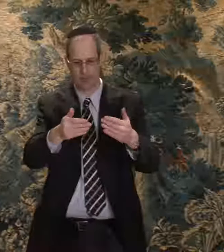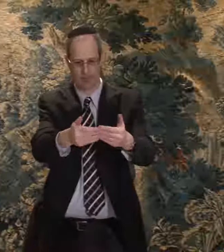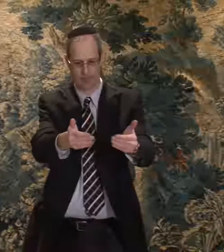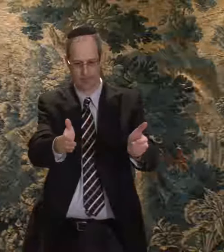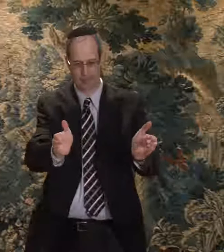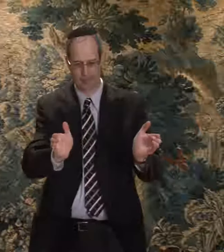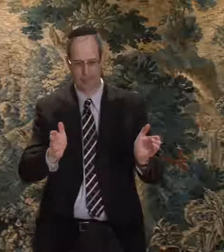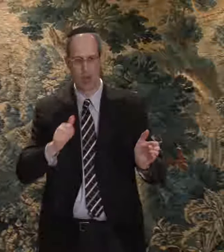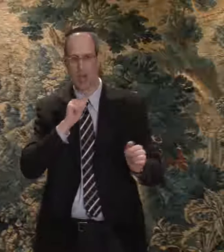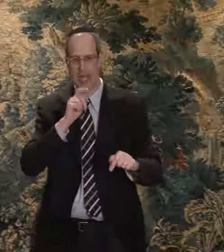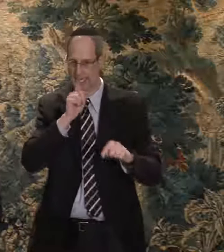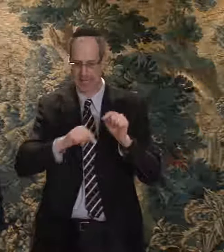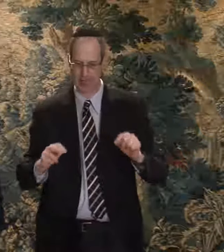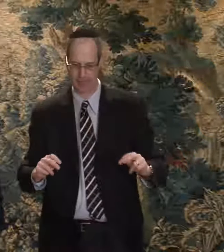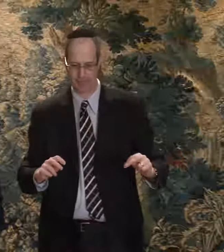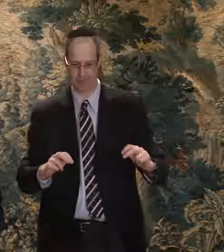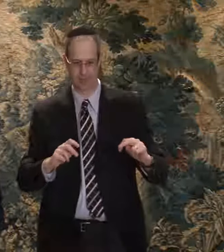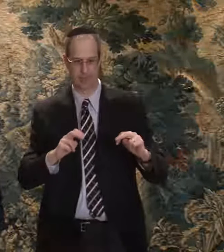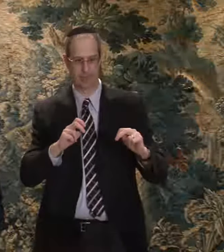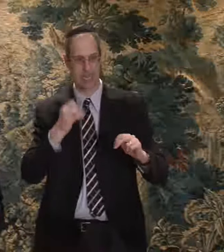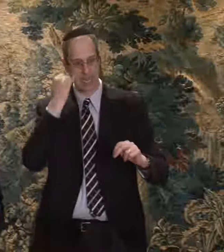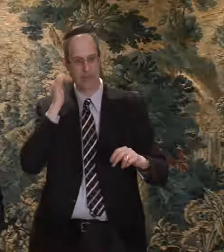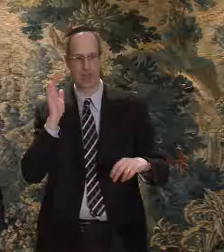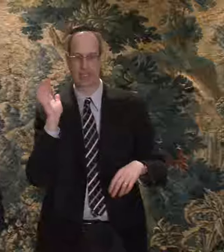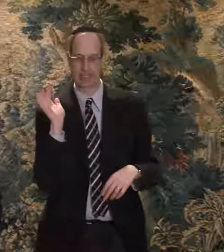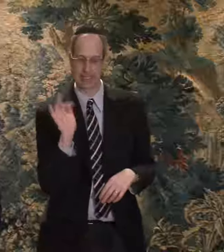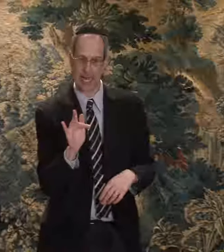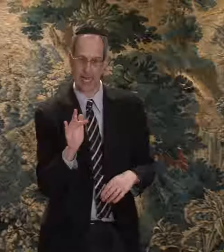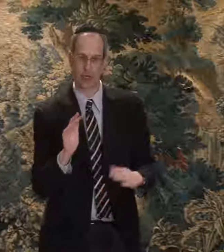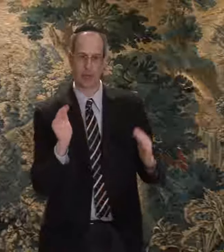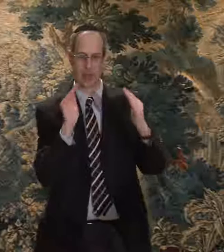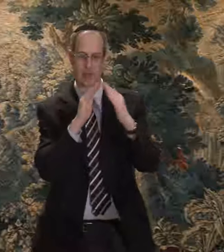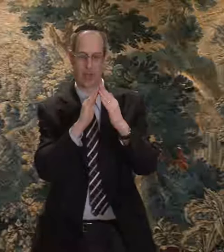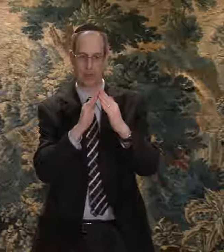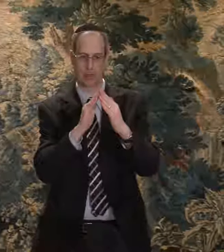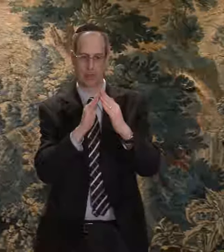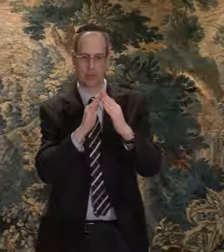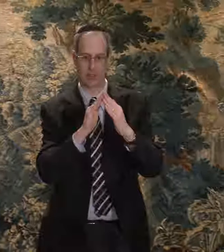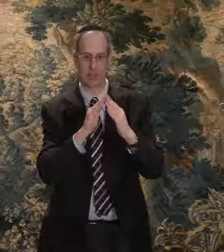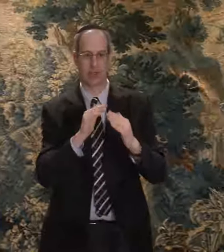mountain or nagae Ibaka say oh if you touch that mountain callin Ageha Behar